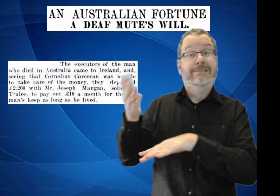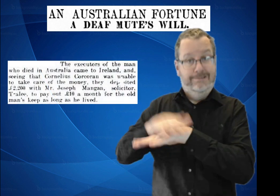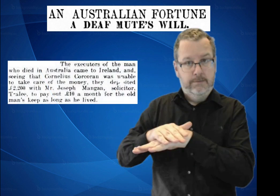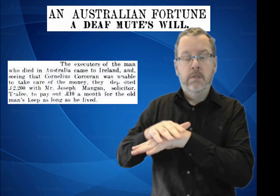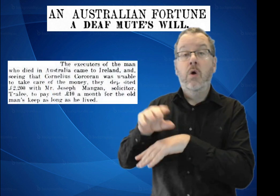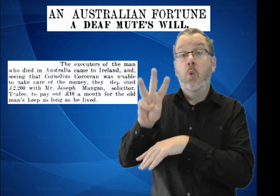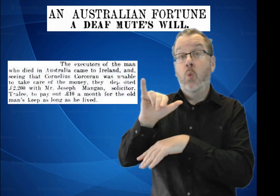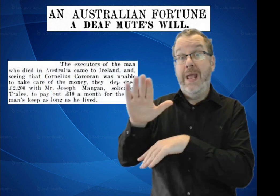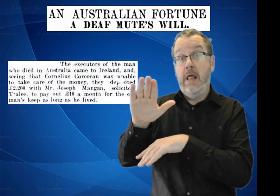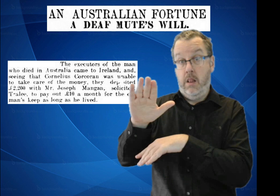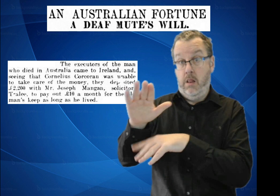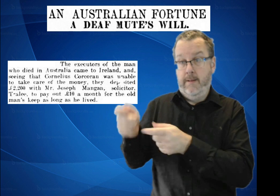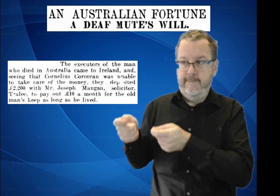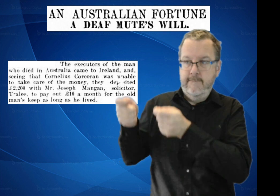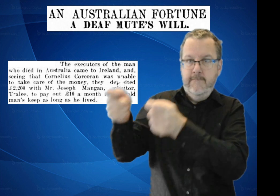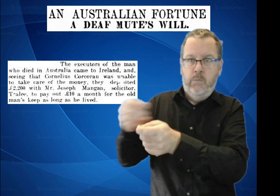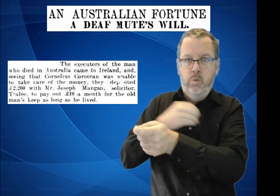The executors of his brother's will